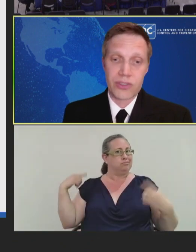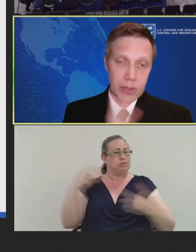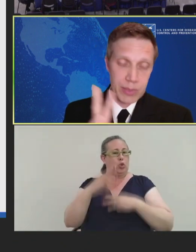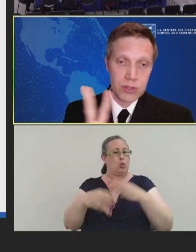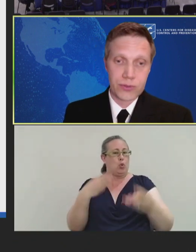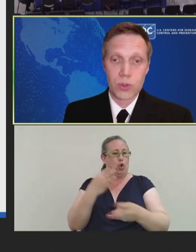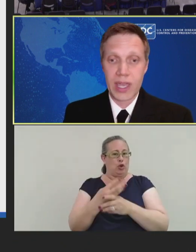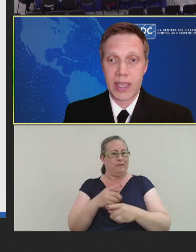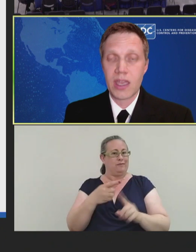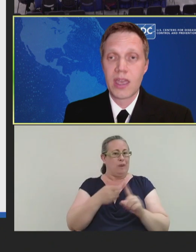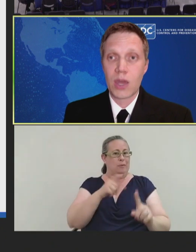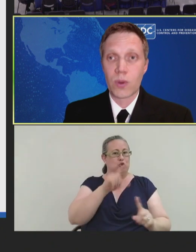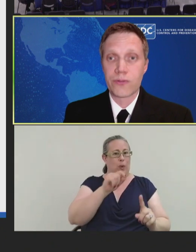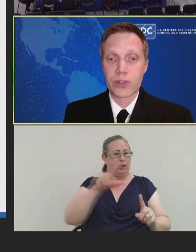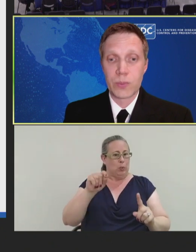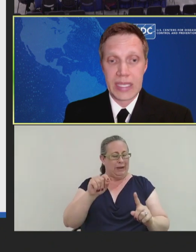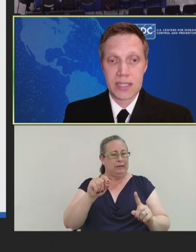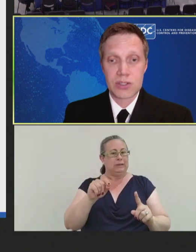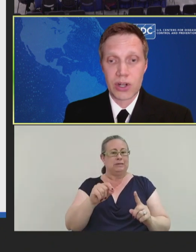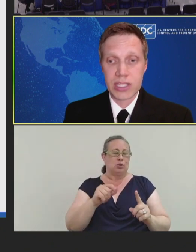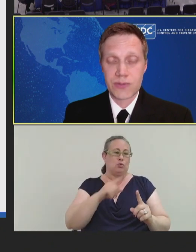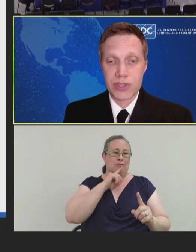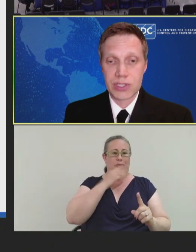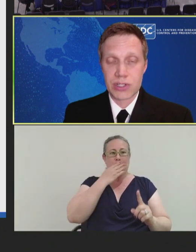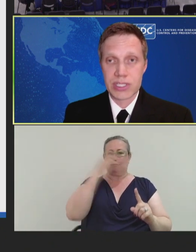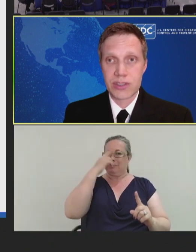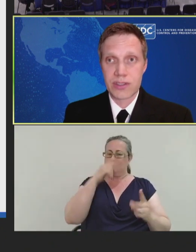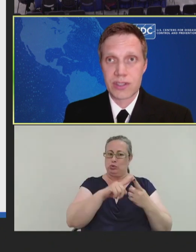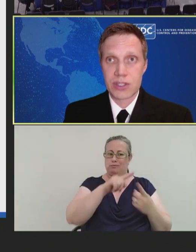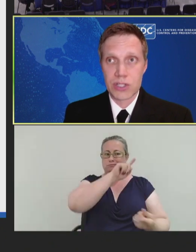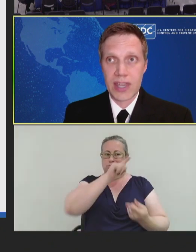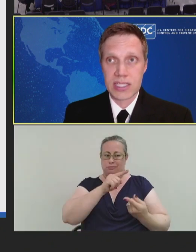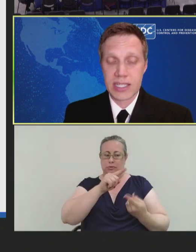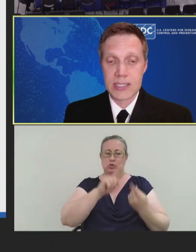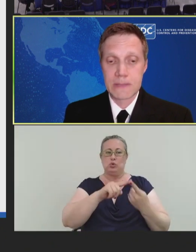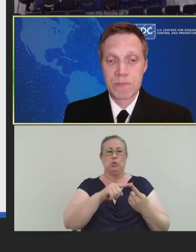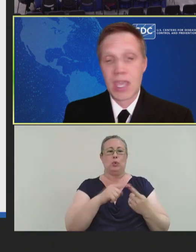there'll be two flu A and one flu B targets for this year's vaccines.